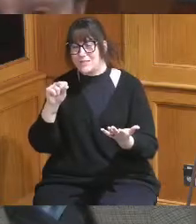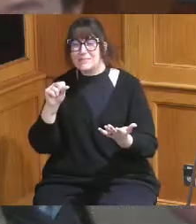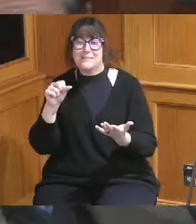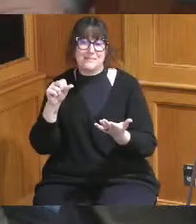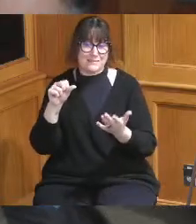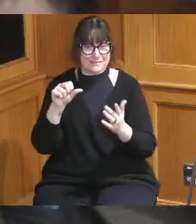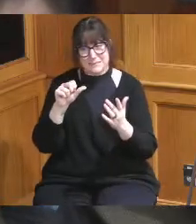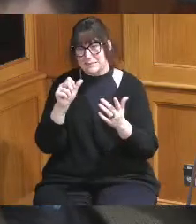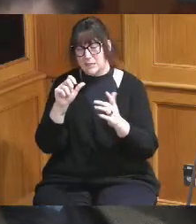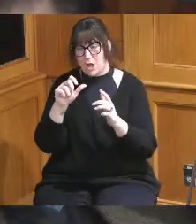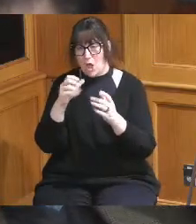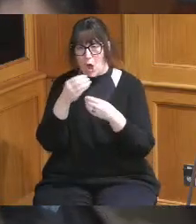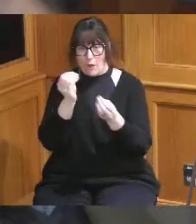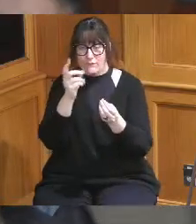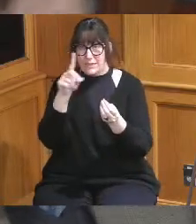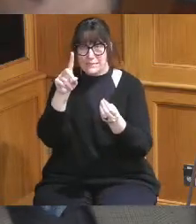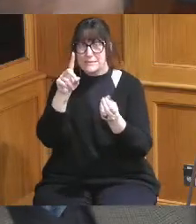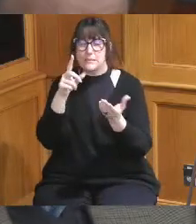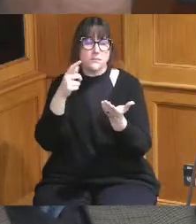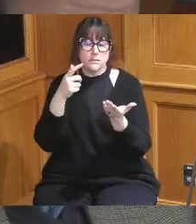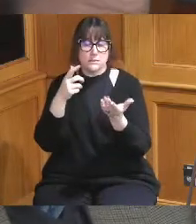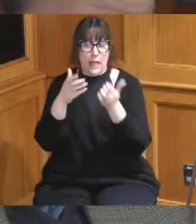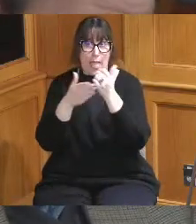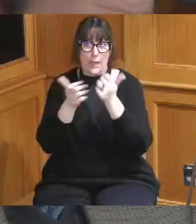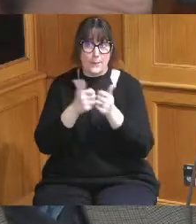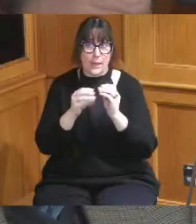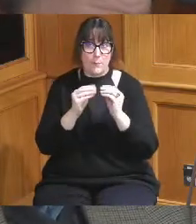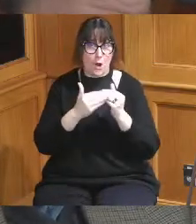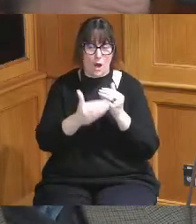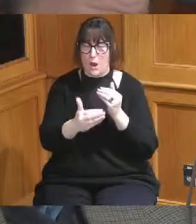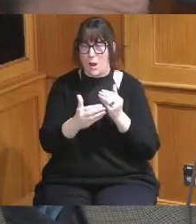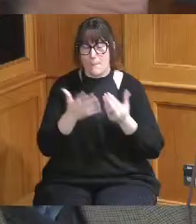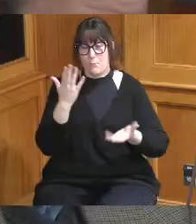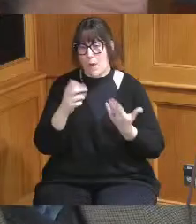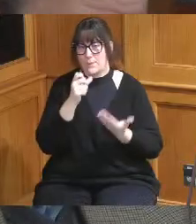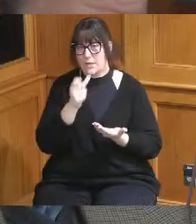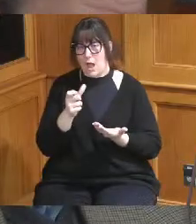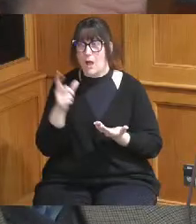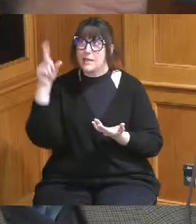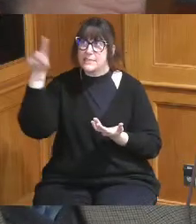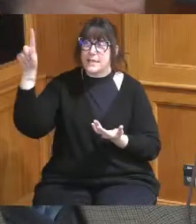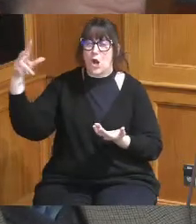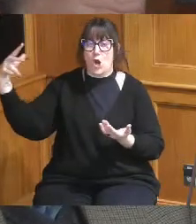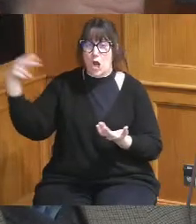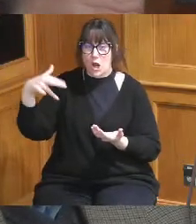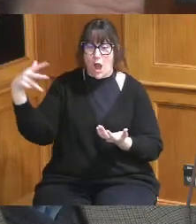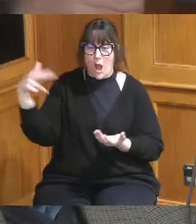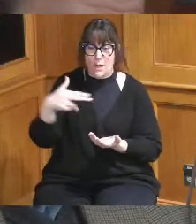get any help and just as fast as they're moving to cut we have to be as fast as implementing the